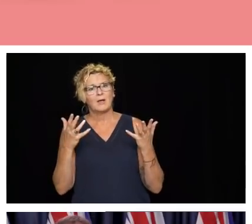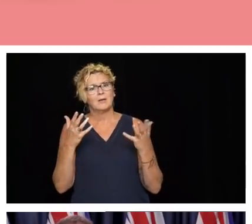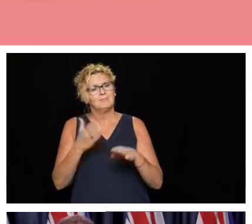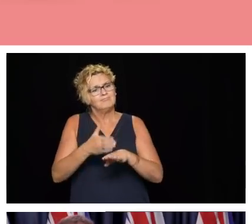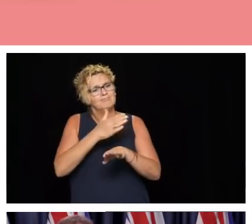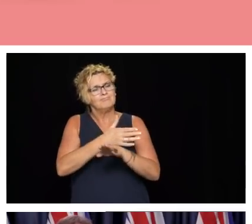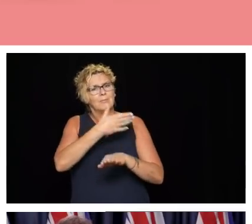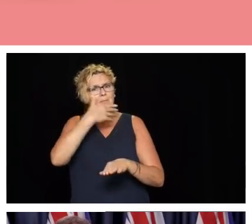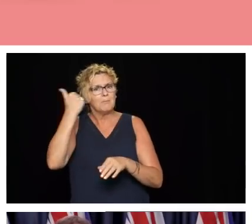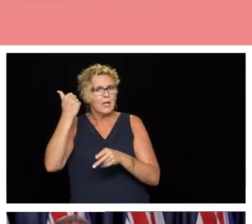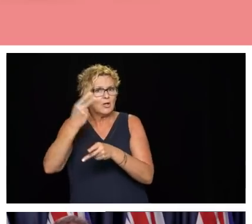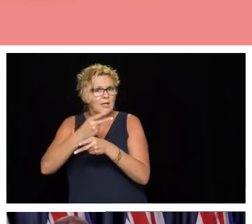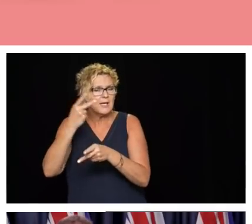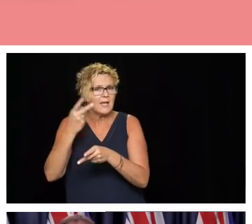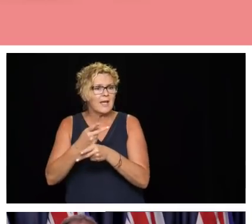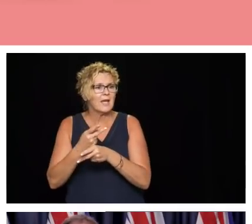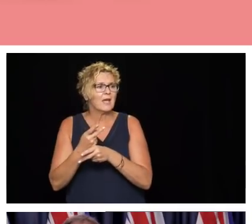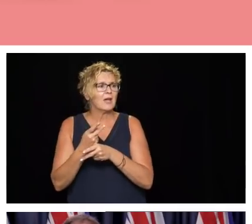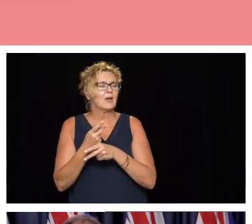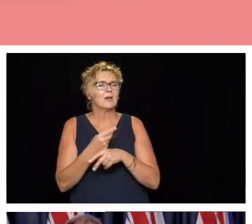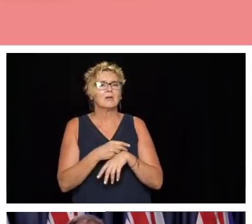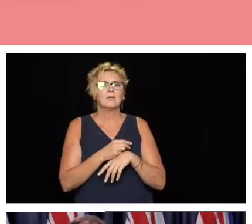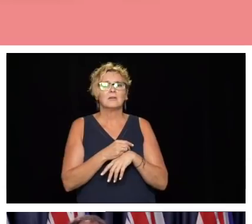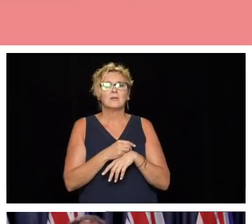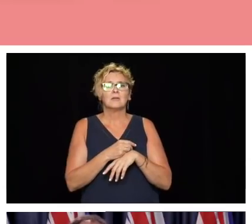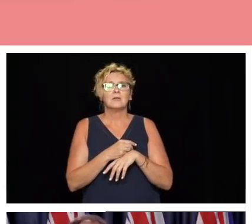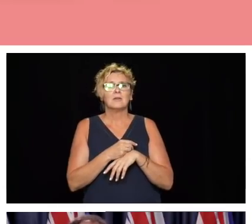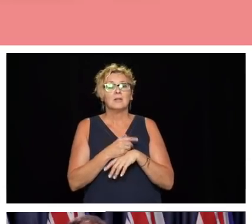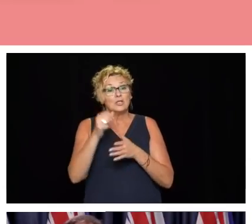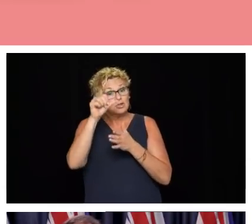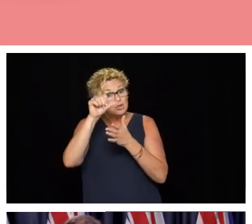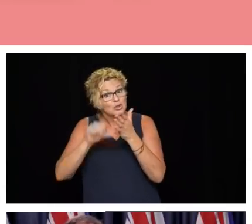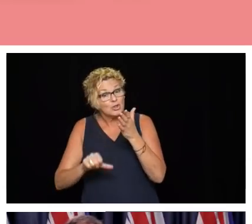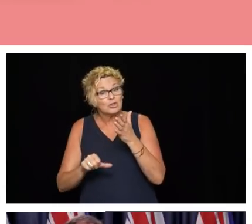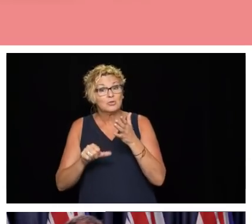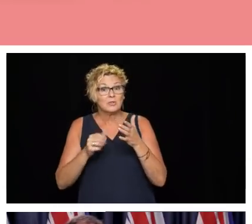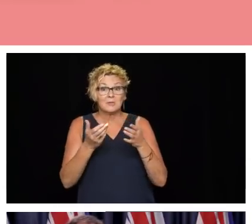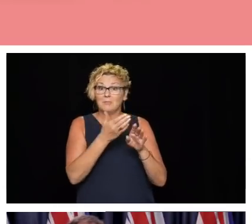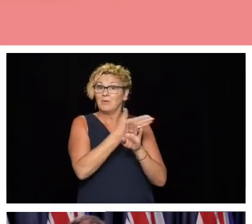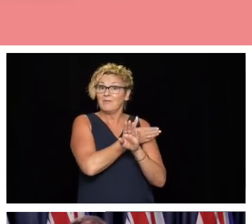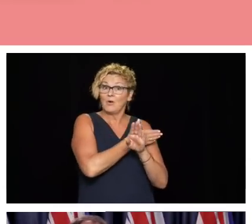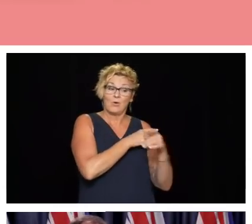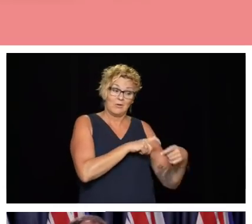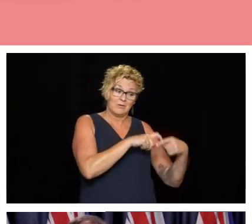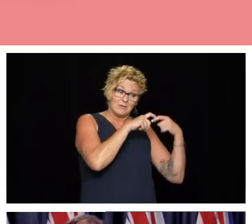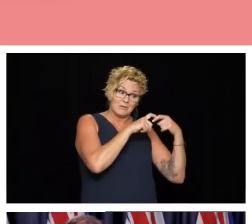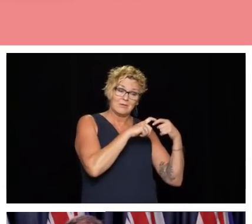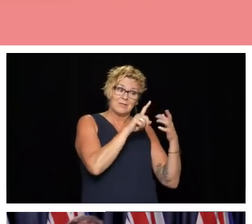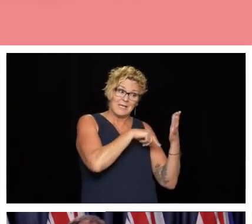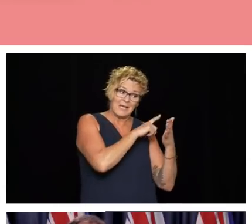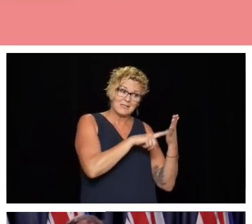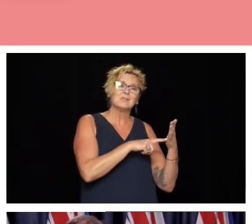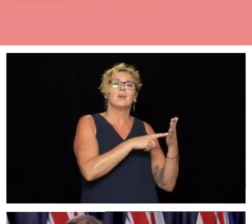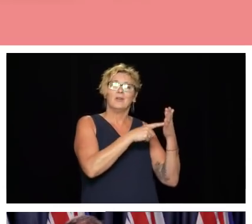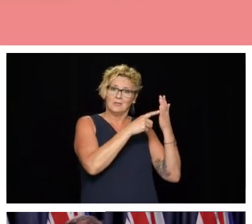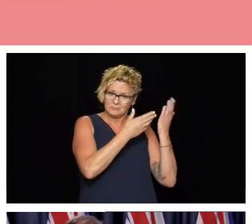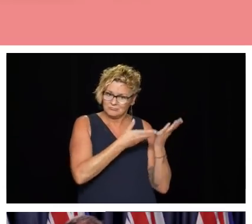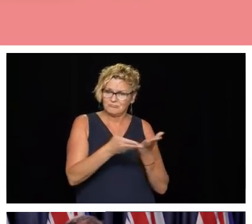not just the surgeries we do in a normal year but to succeed in delivering better primary care and to do so in the context